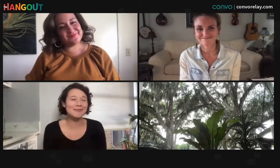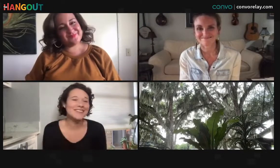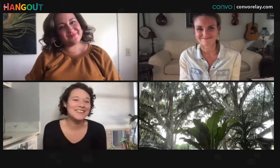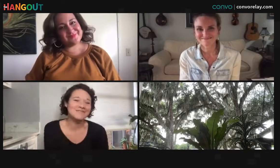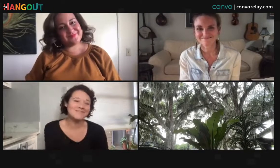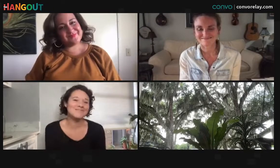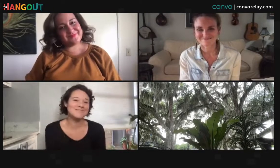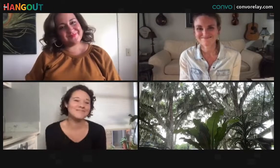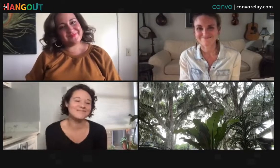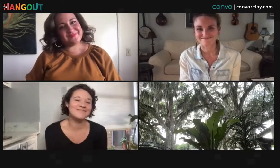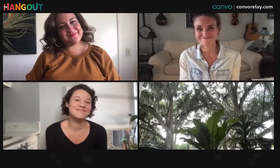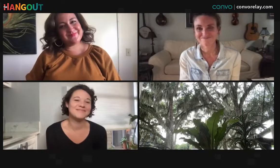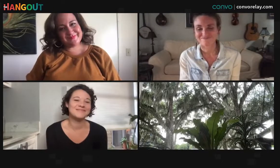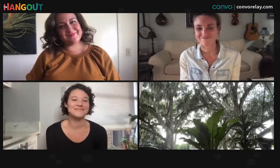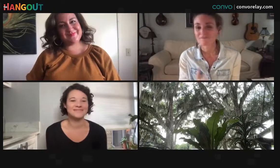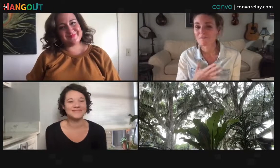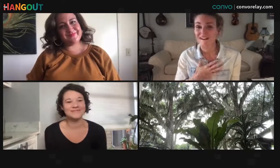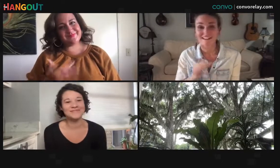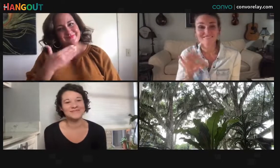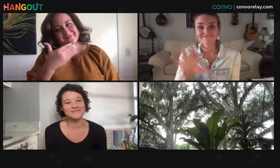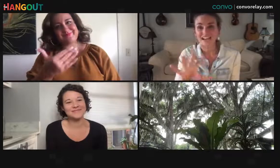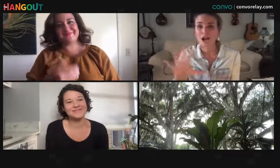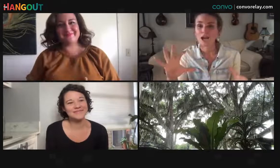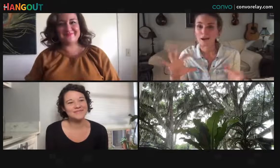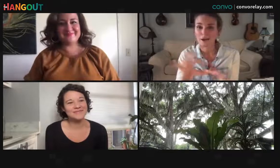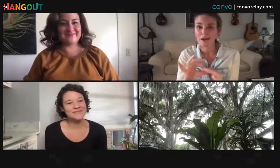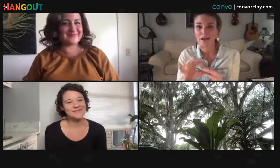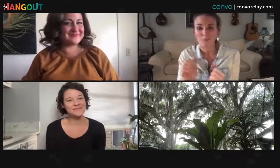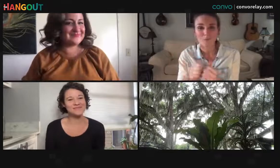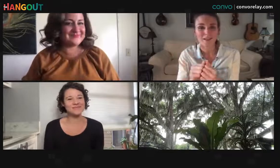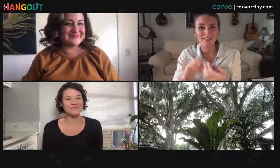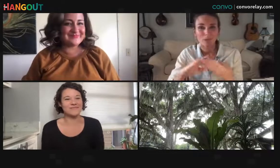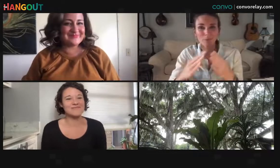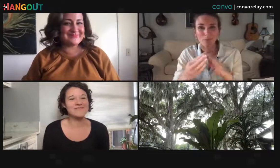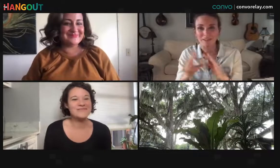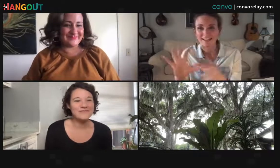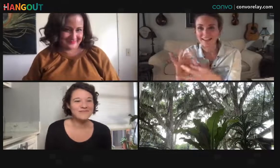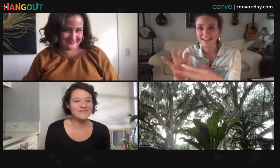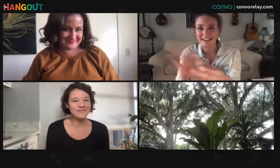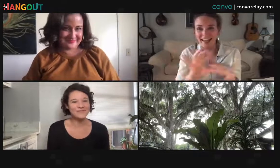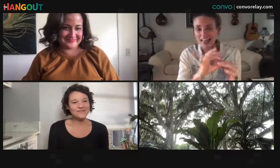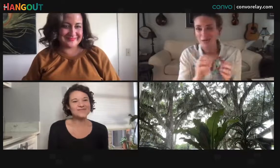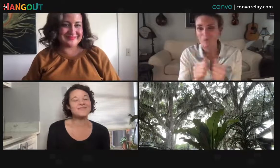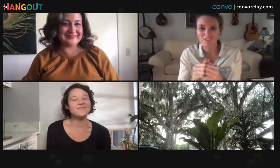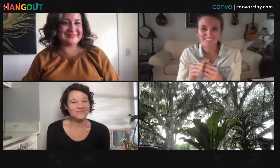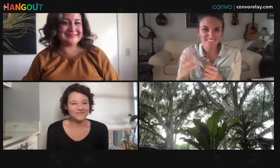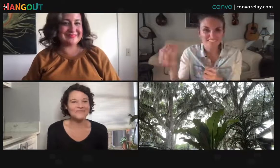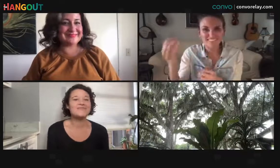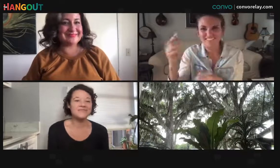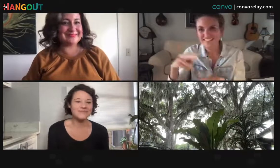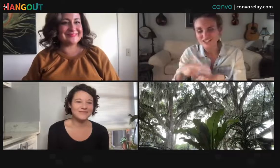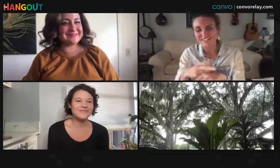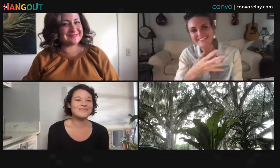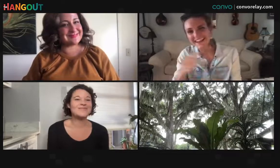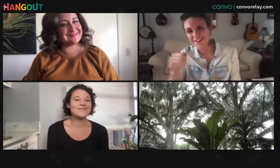really powerful and it can also be just really simple and this is sarah i just want to say connect with the